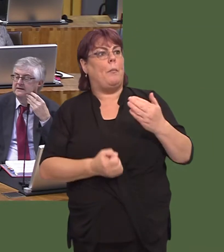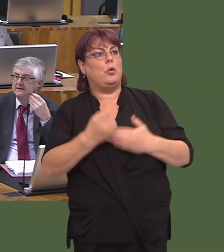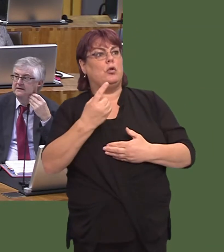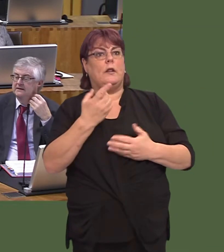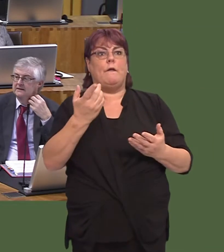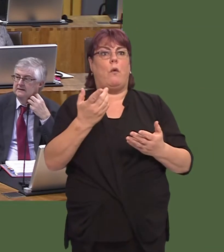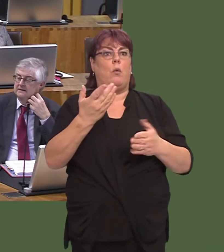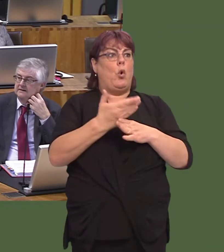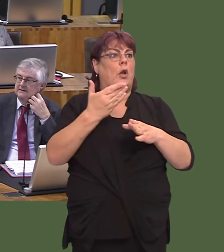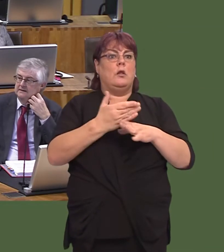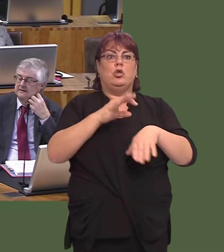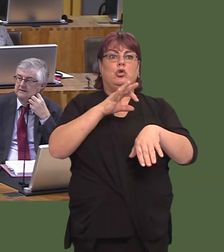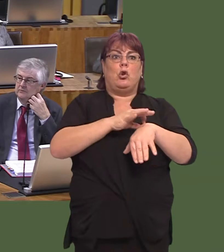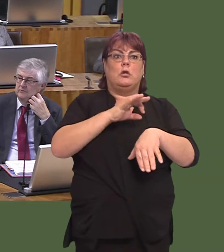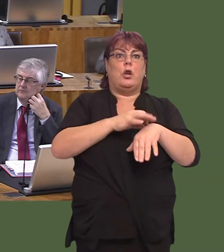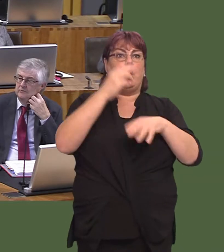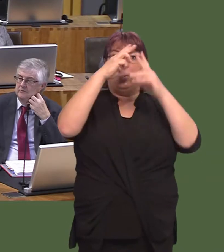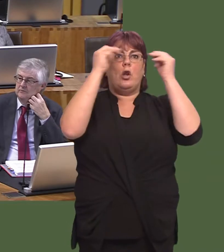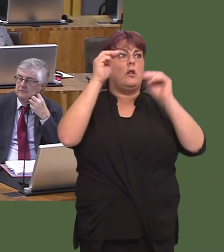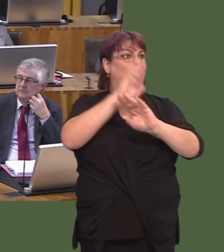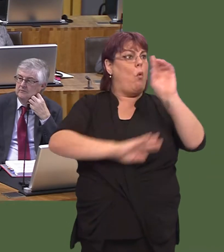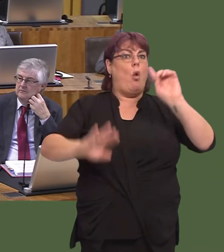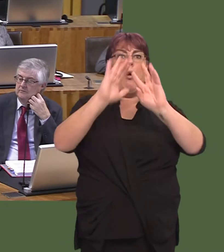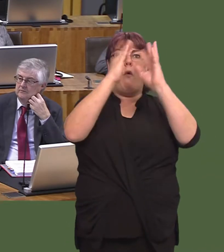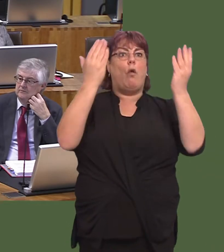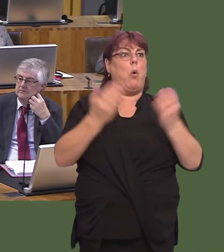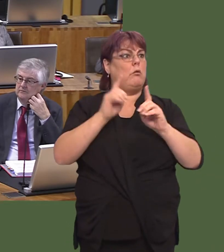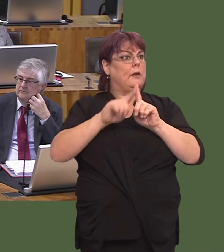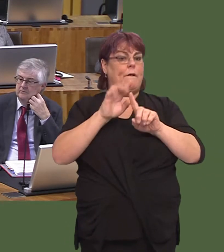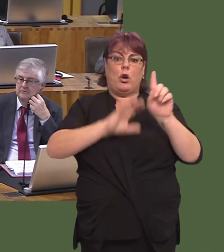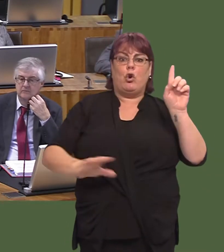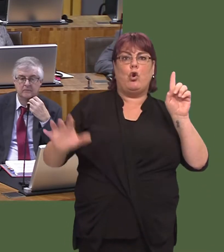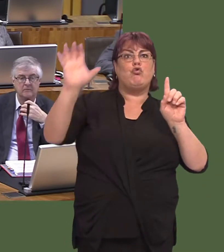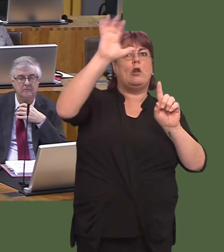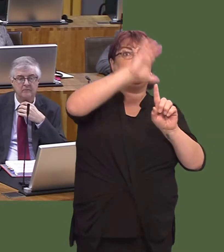Itís worldwide. People will goóitís a portable qualificationóto where they think they will get the best deal